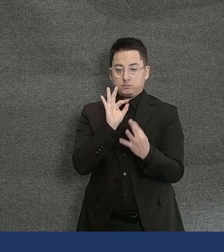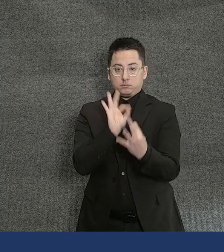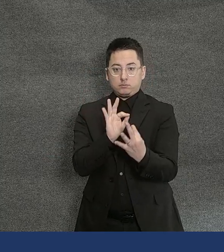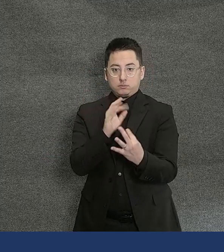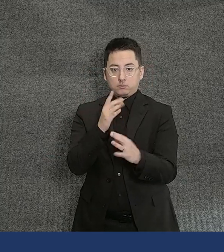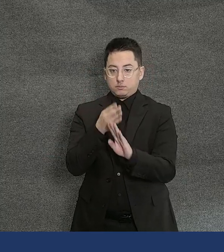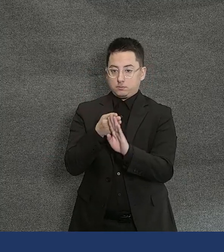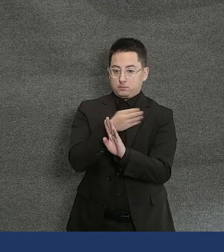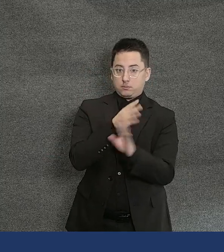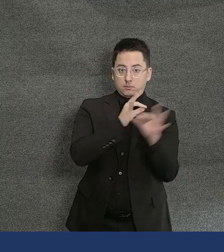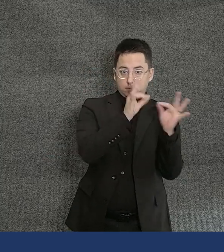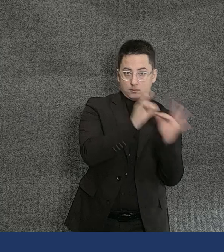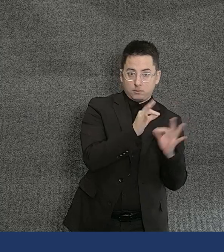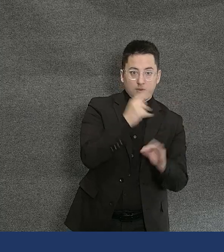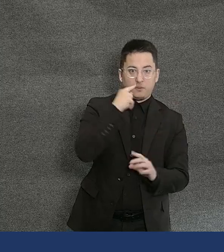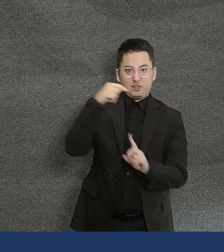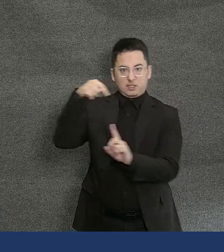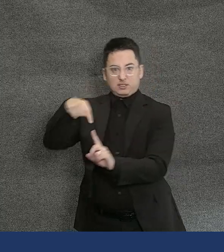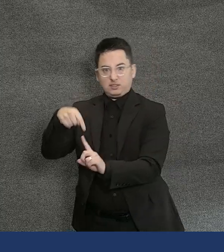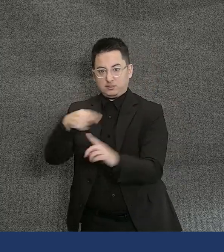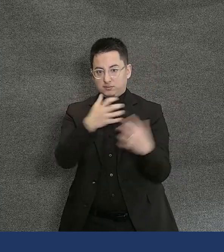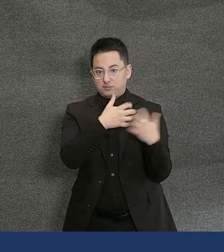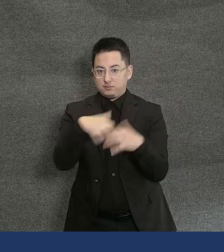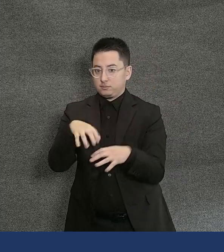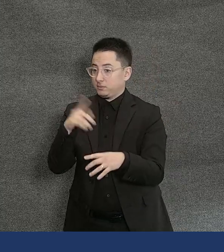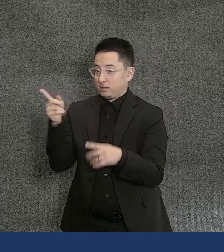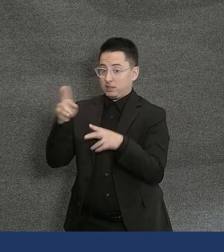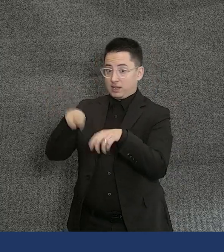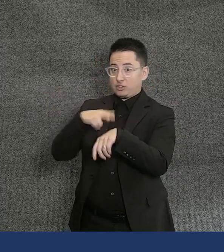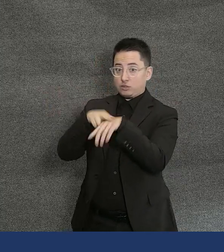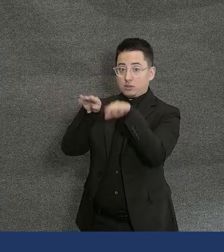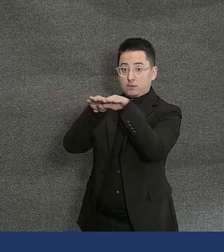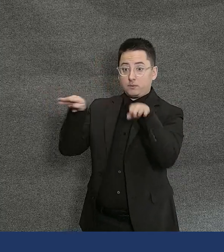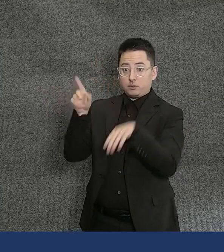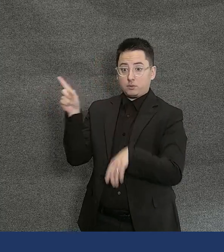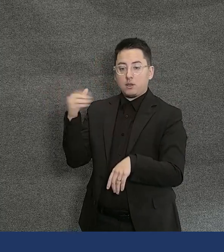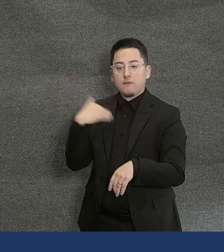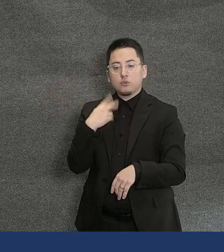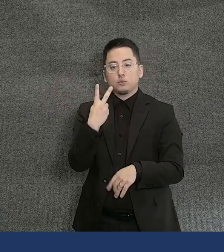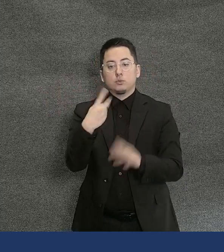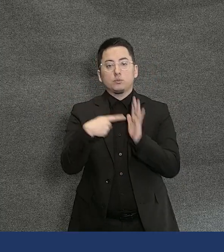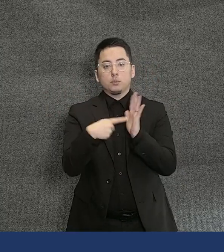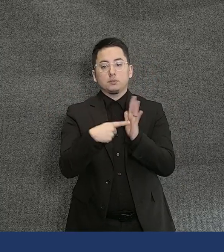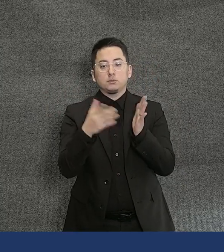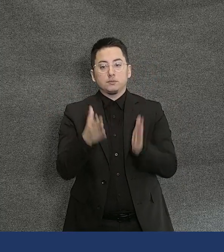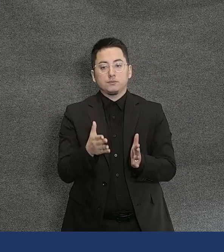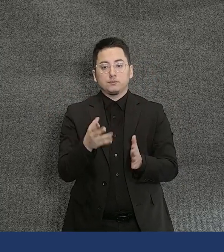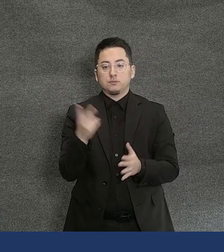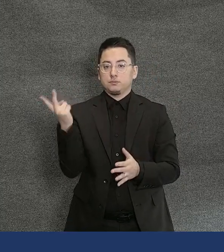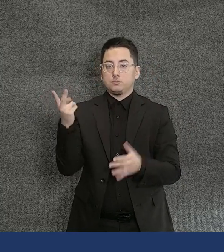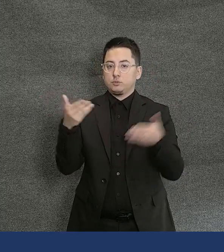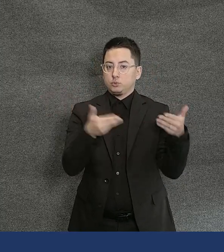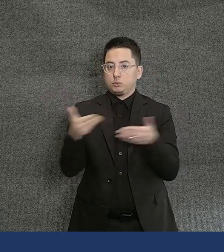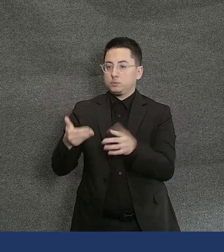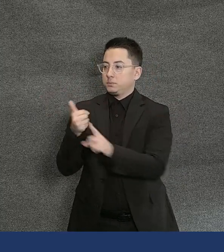We have two representatives here. I will let them introduce themselves. They're going to talk about, I think, at least three,